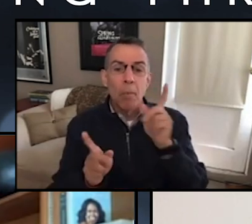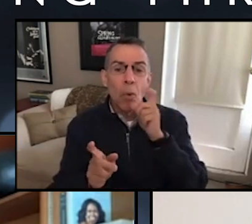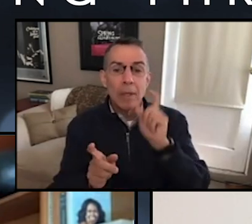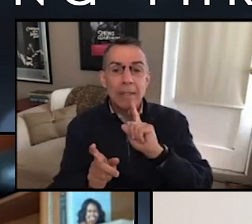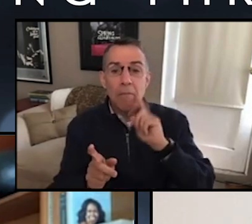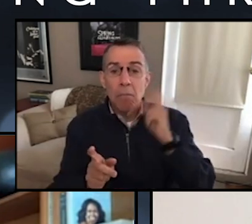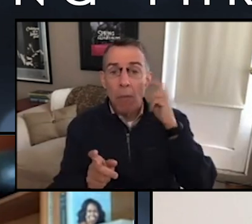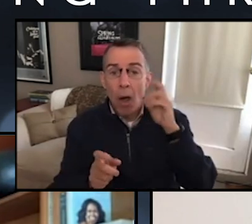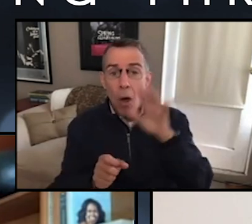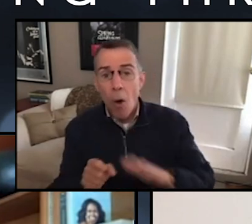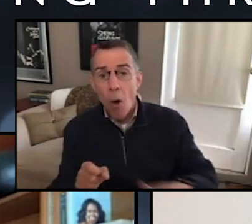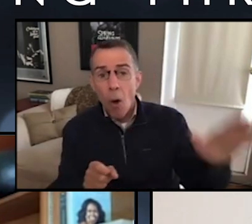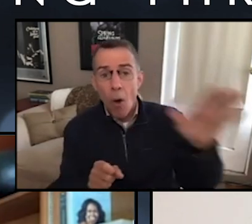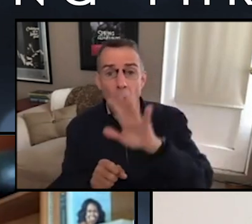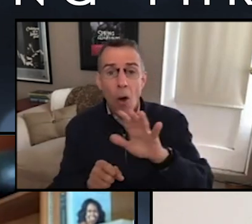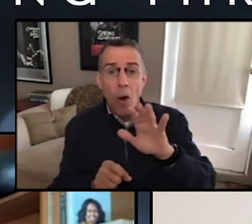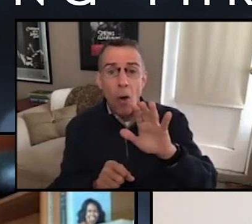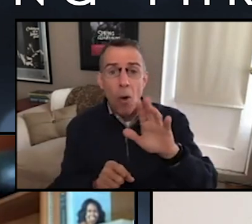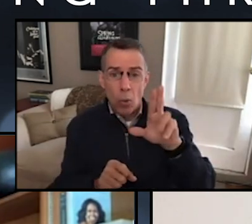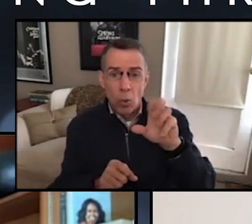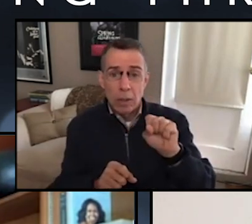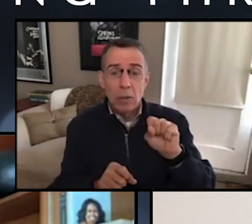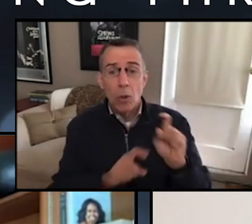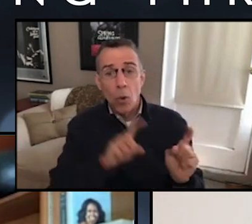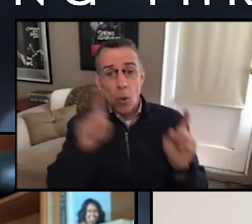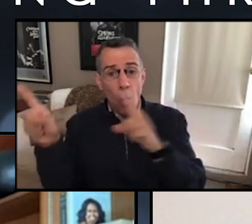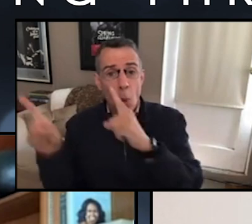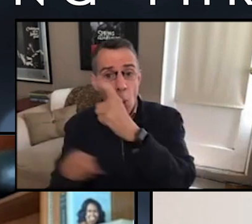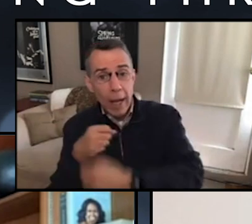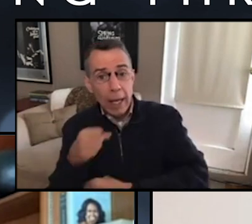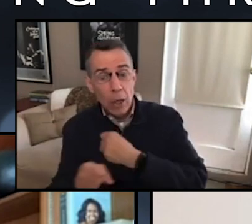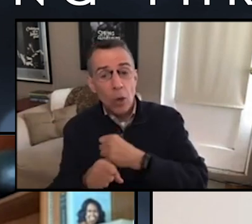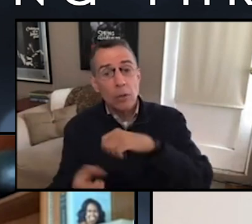around the country, go there for up to a year to learn independent living skills.